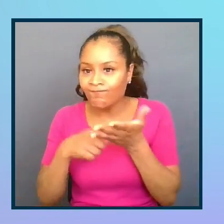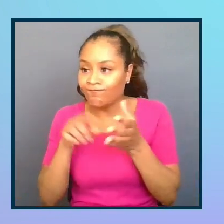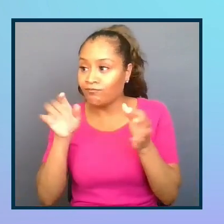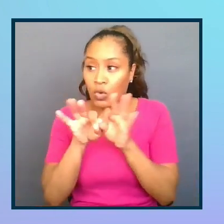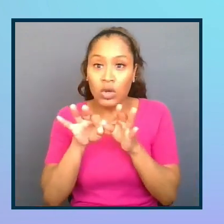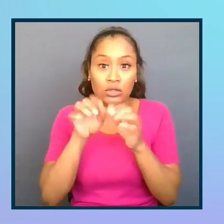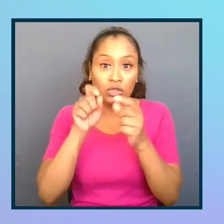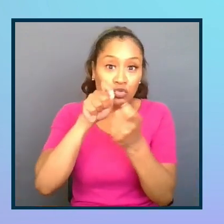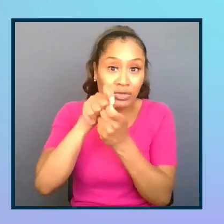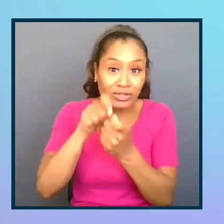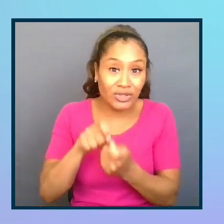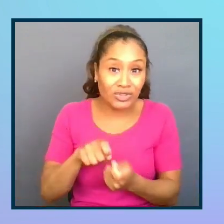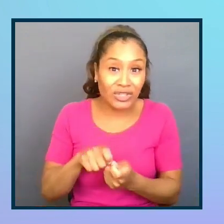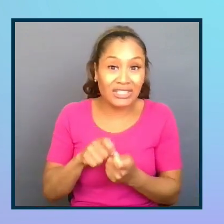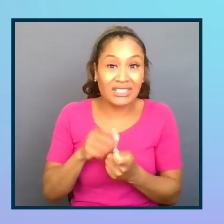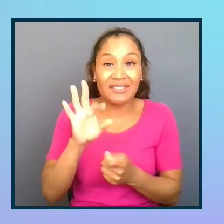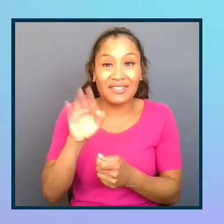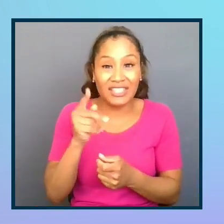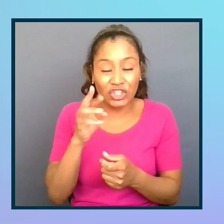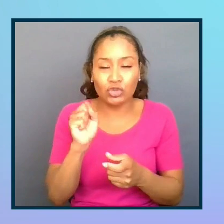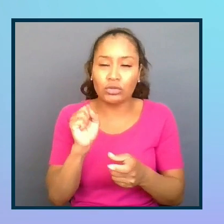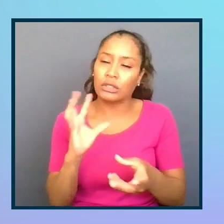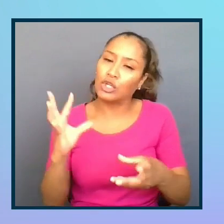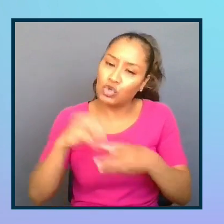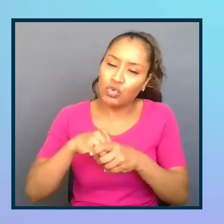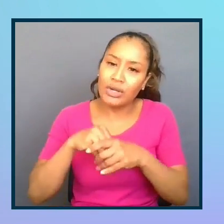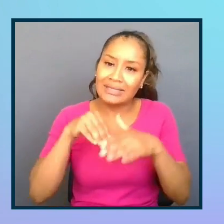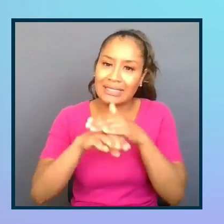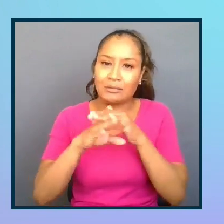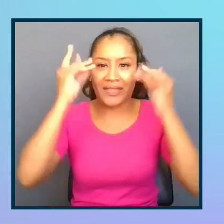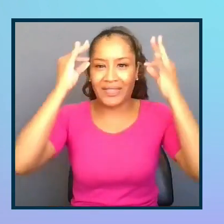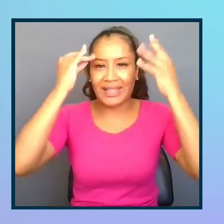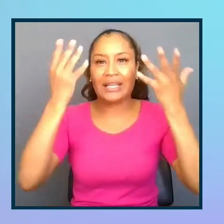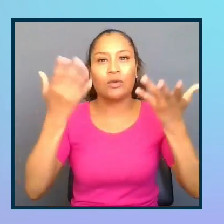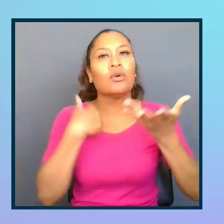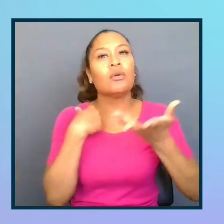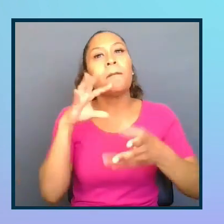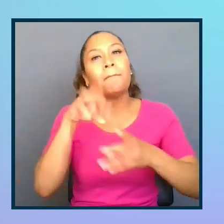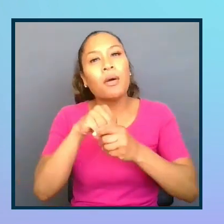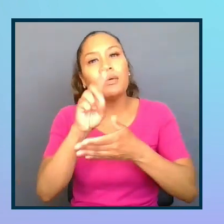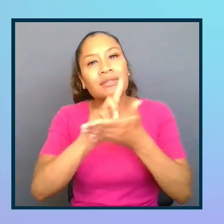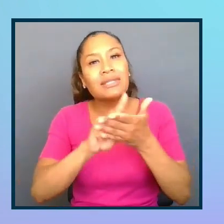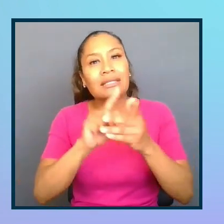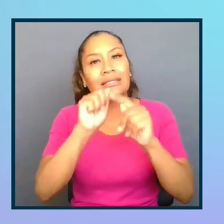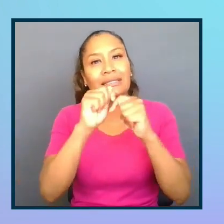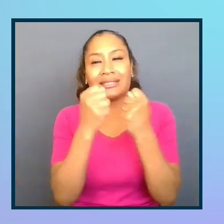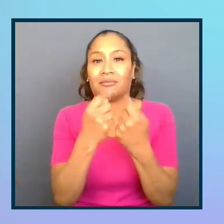include that sort of accessible thinking. We've been part of the design team for quite some time,